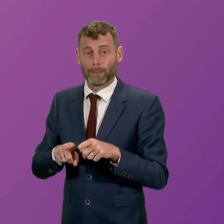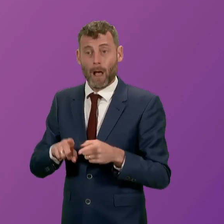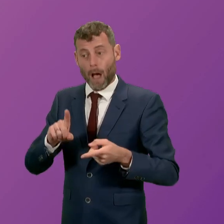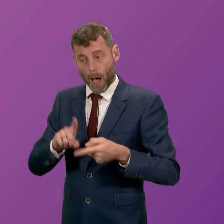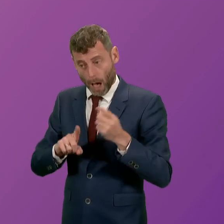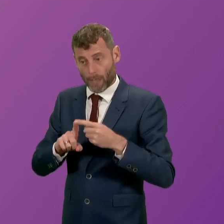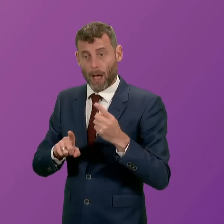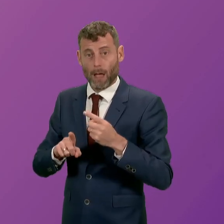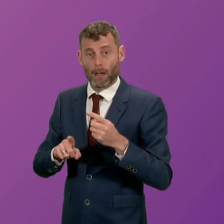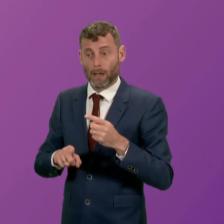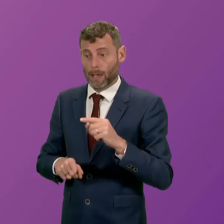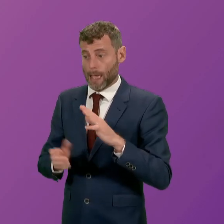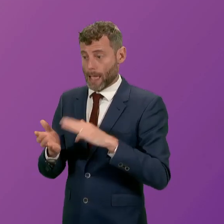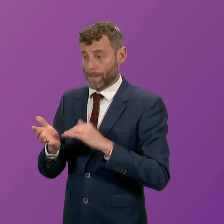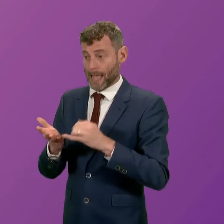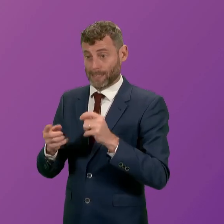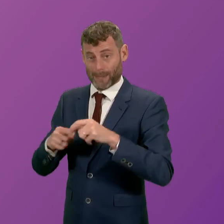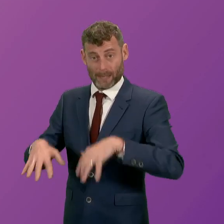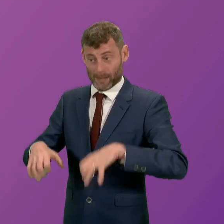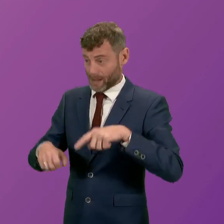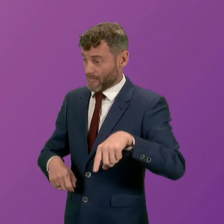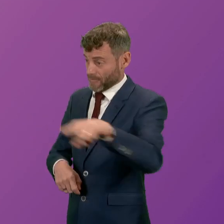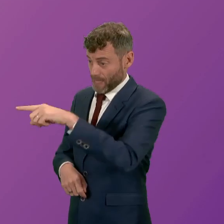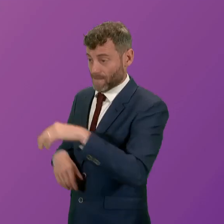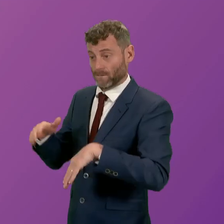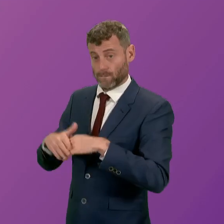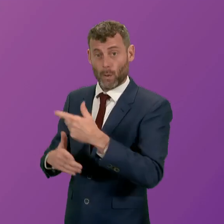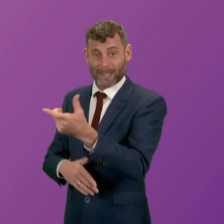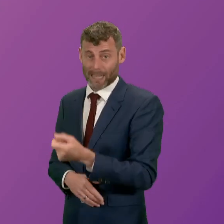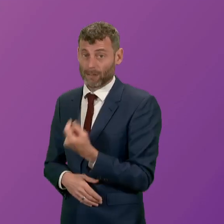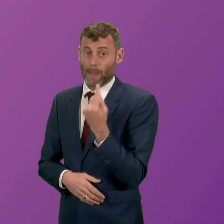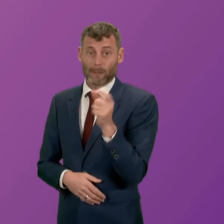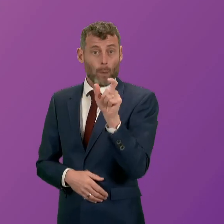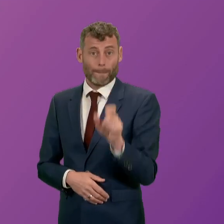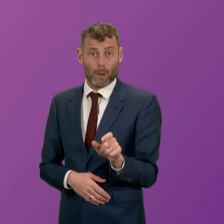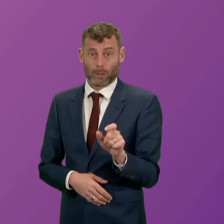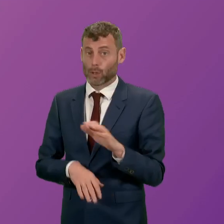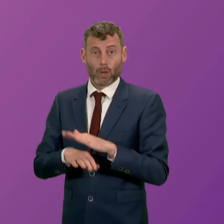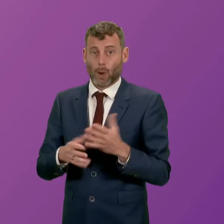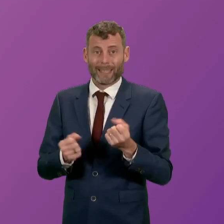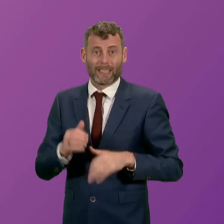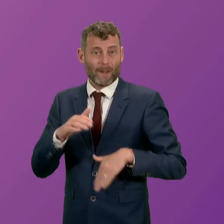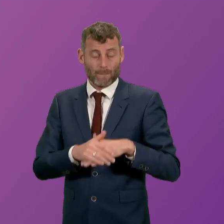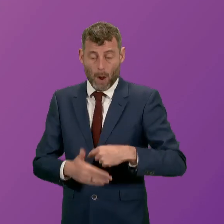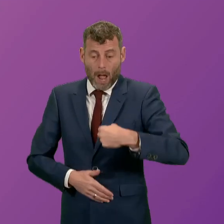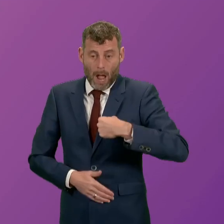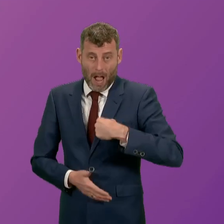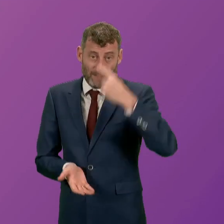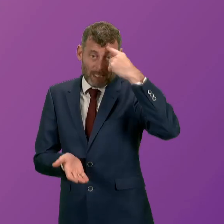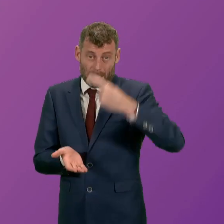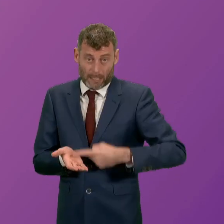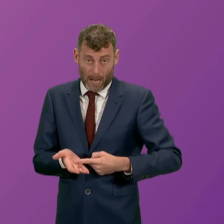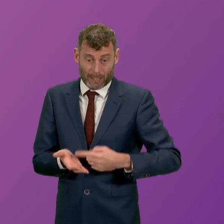Parliament gets their full salary, apart from one person: me. I have decided—voluntarily—to